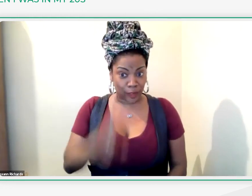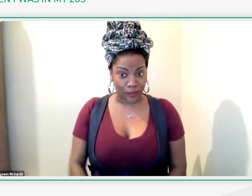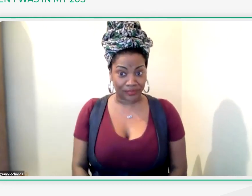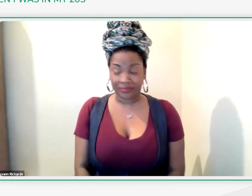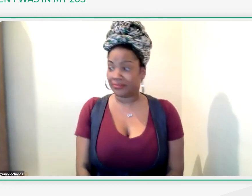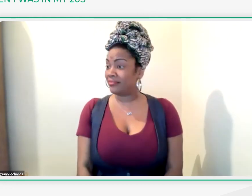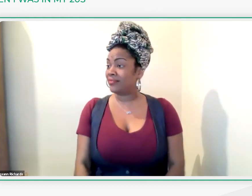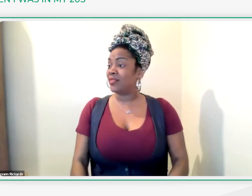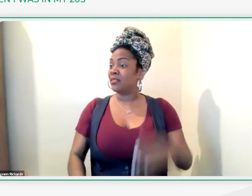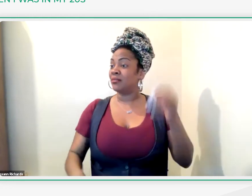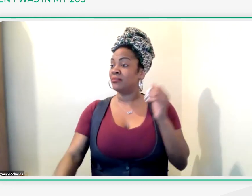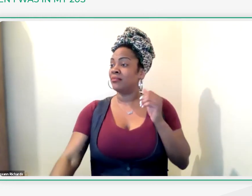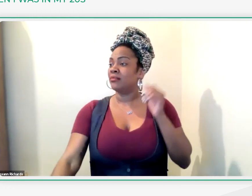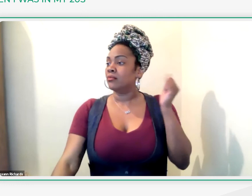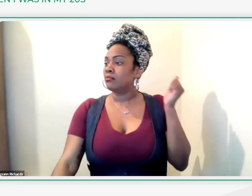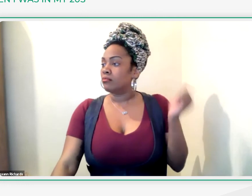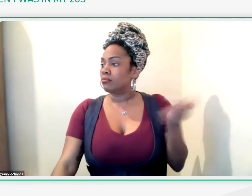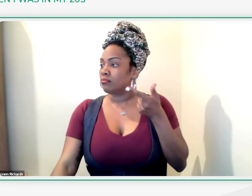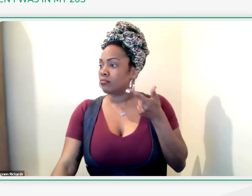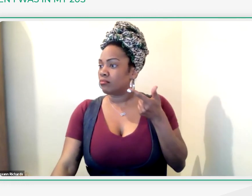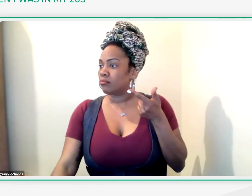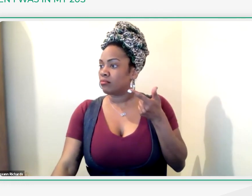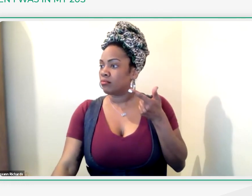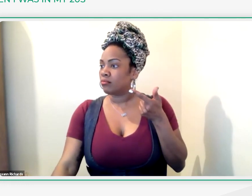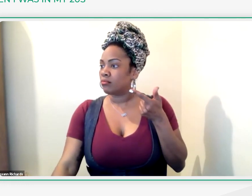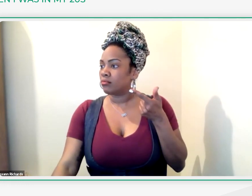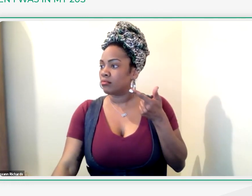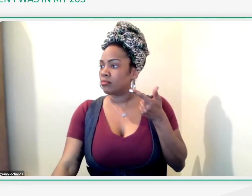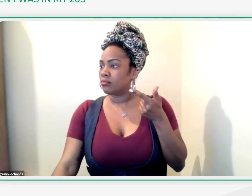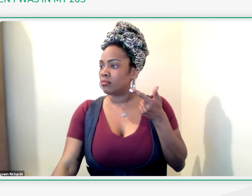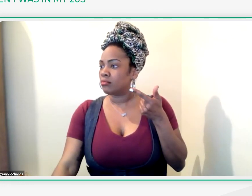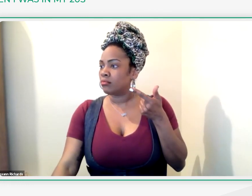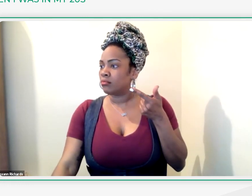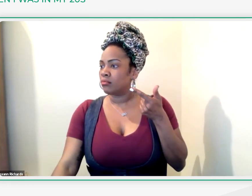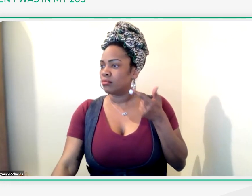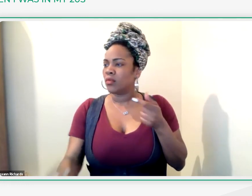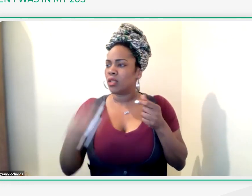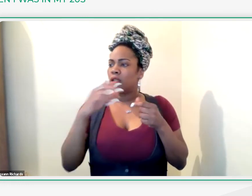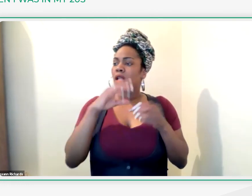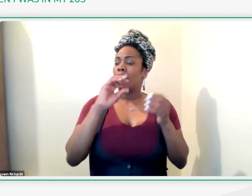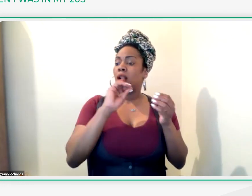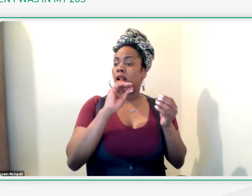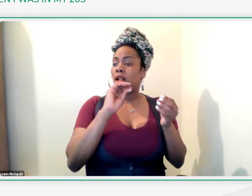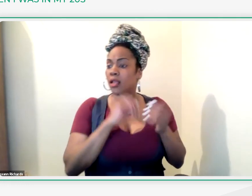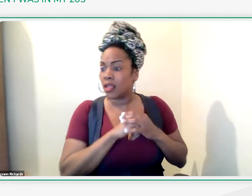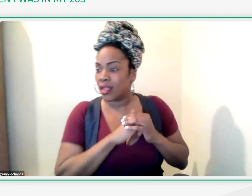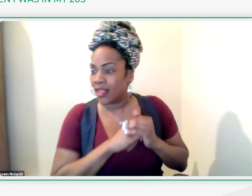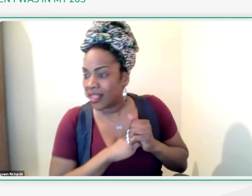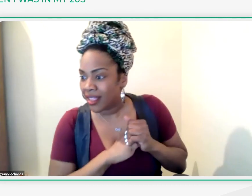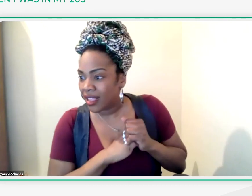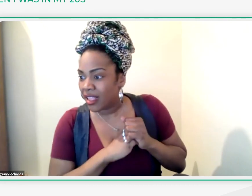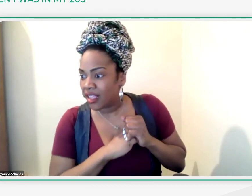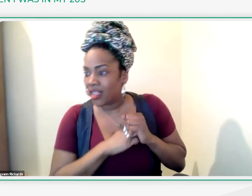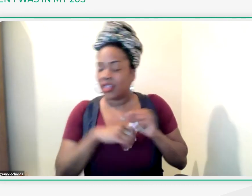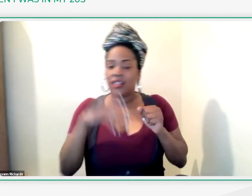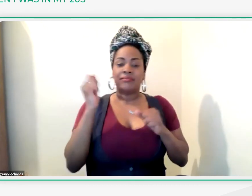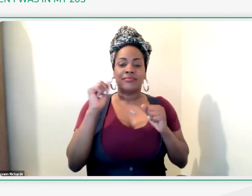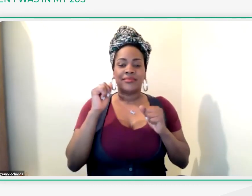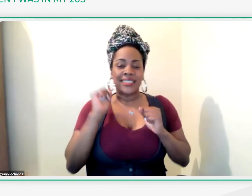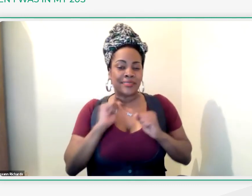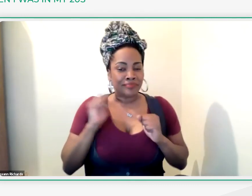So hopefully that answers your question.